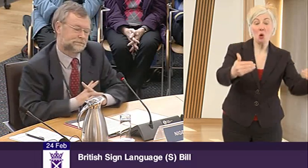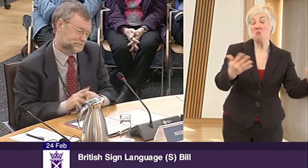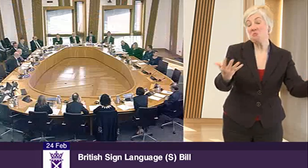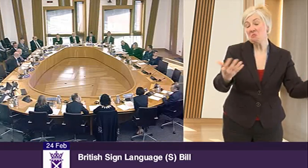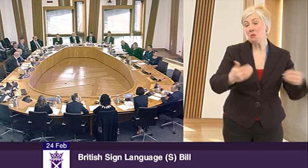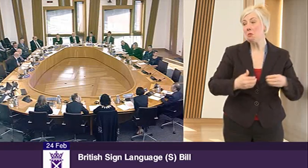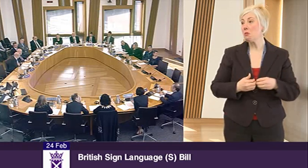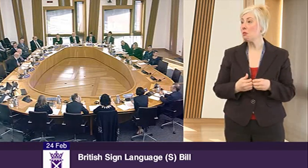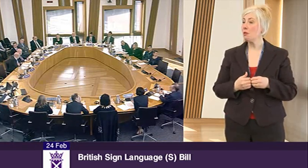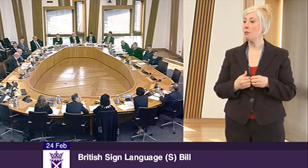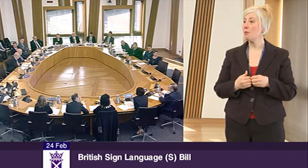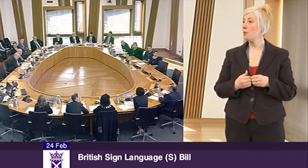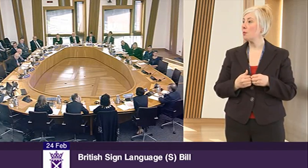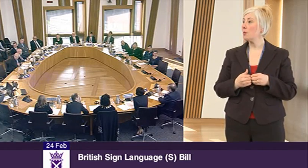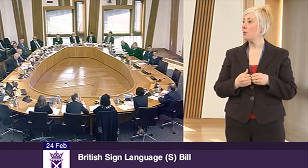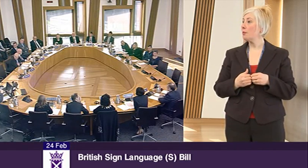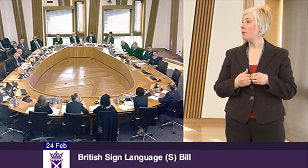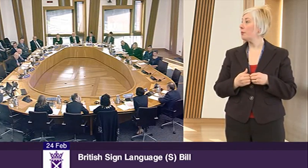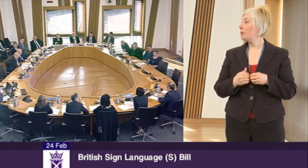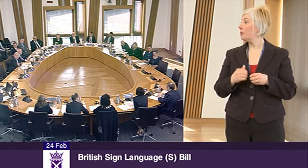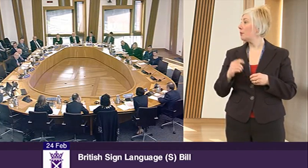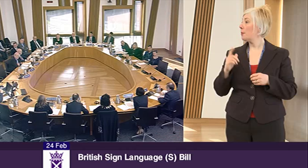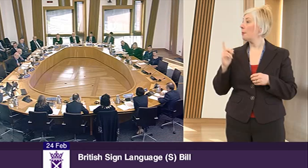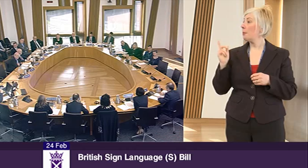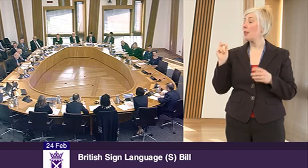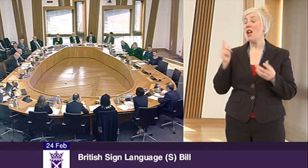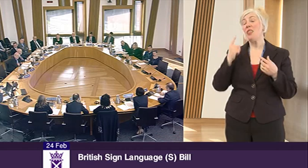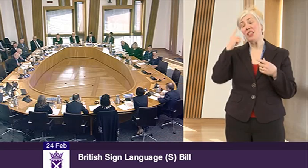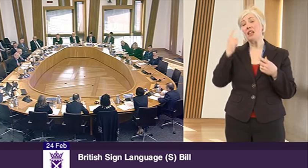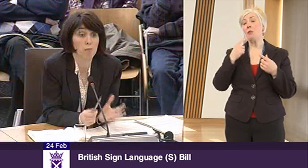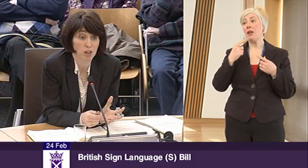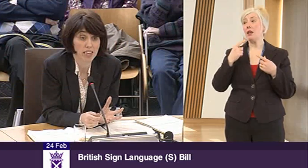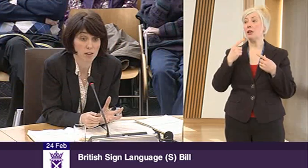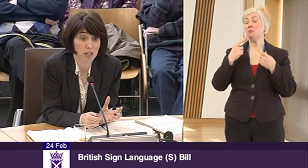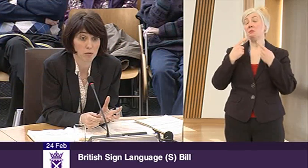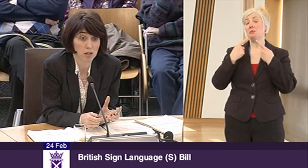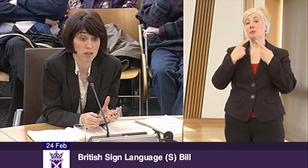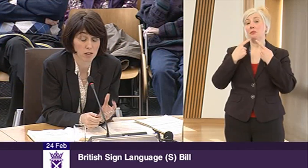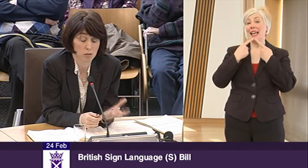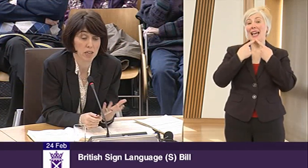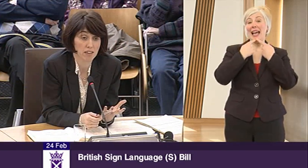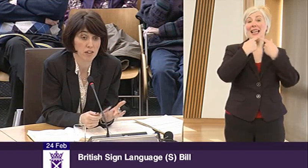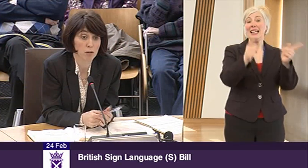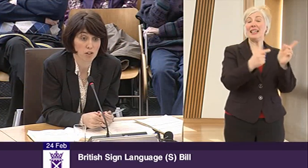Katy Hetherington: A statement could be symbolic for how the BSL community wants to see its